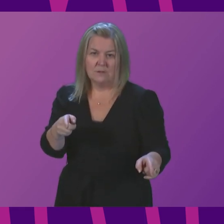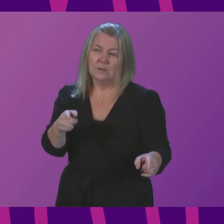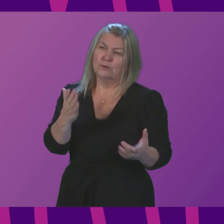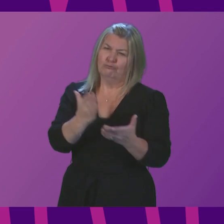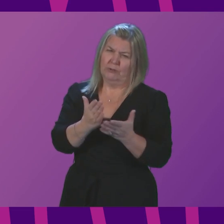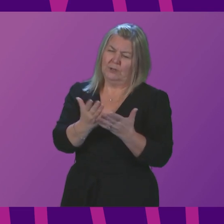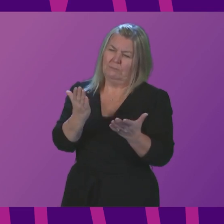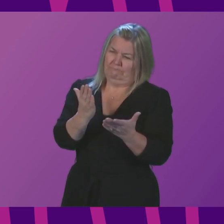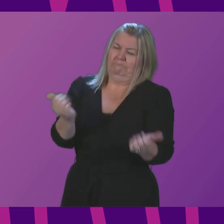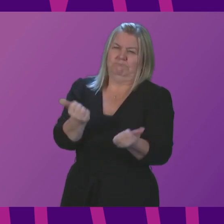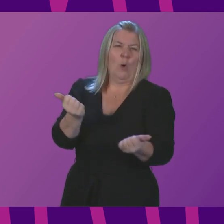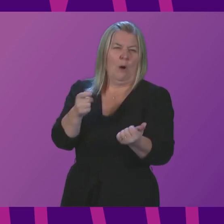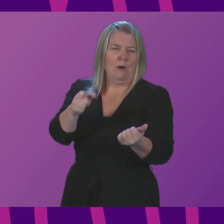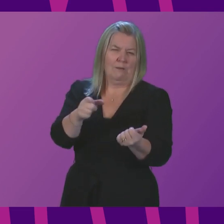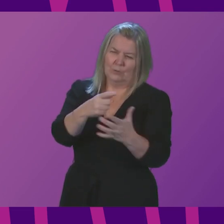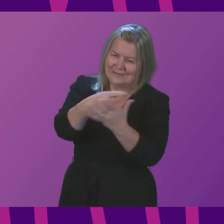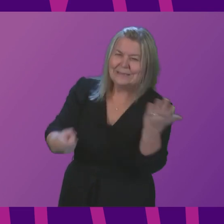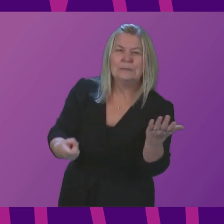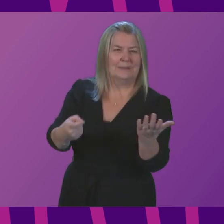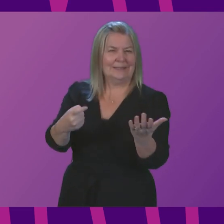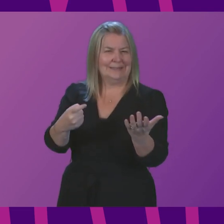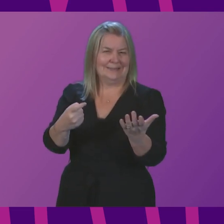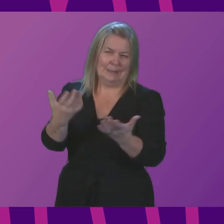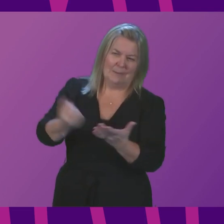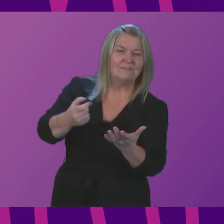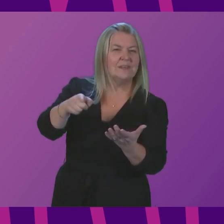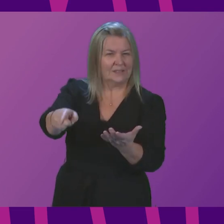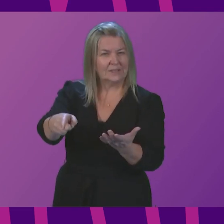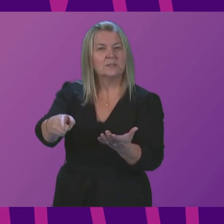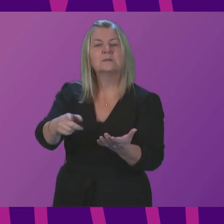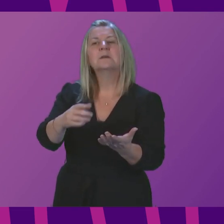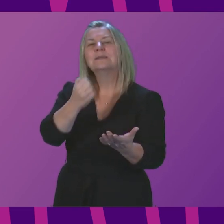benefits. Statistics on uptake will be published in the normal manner, but initial information